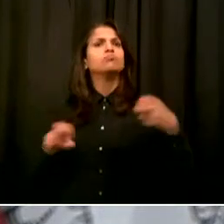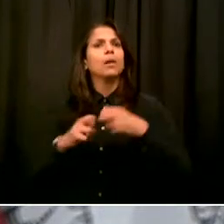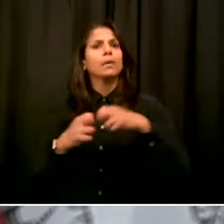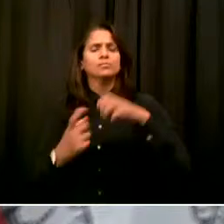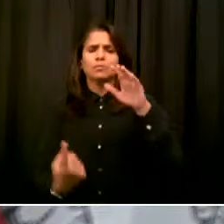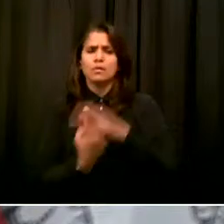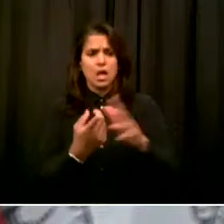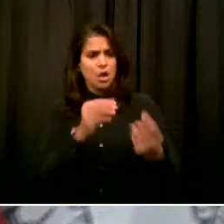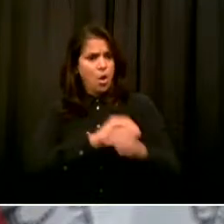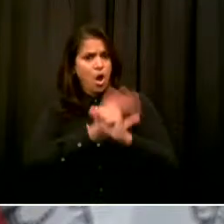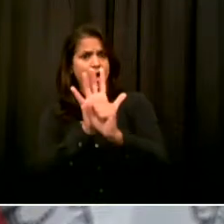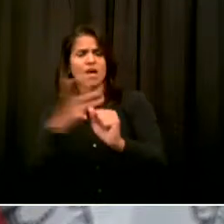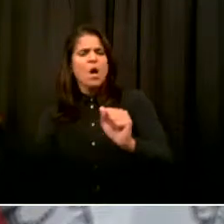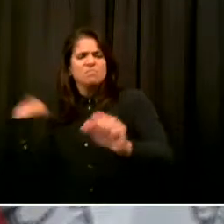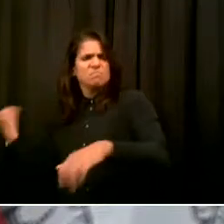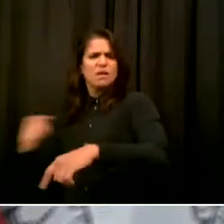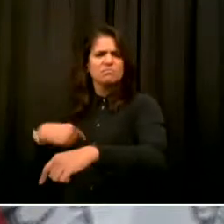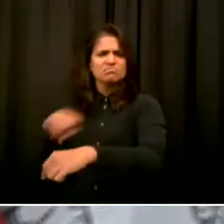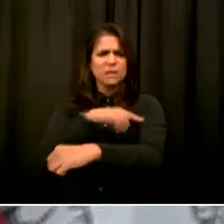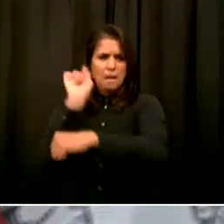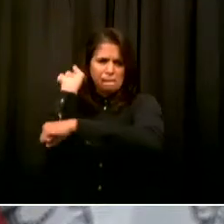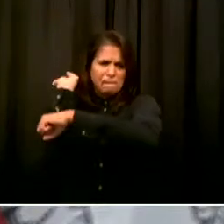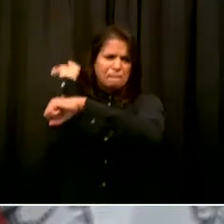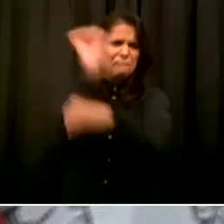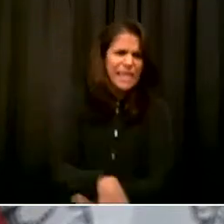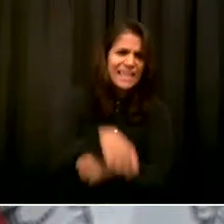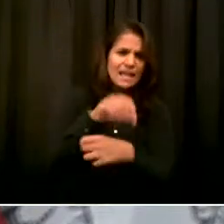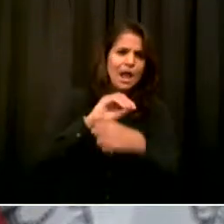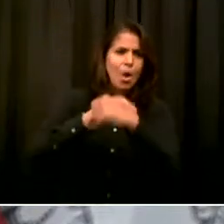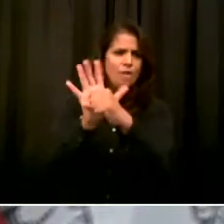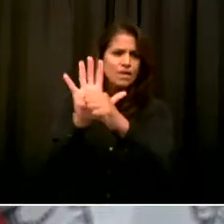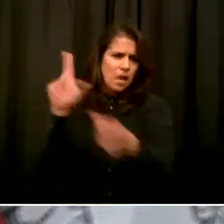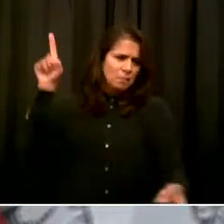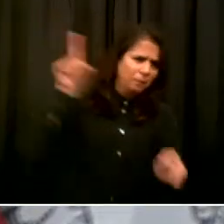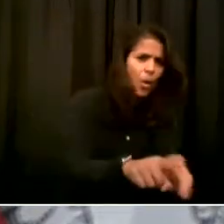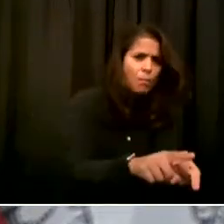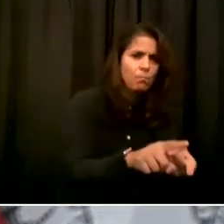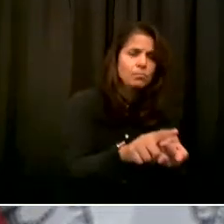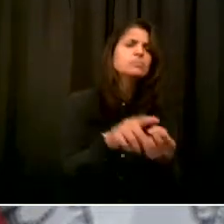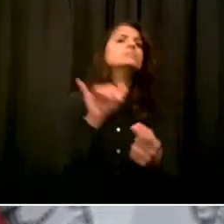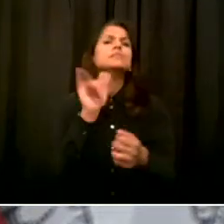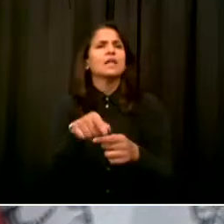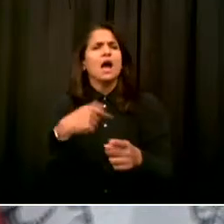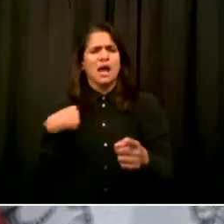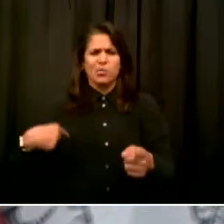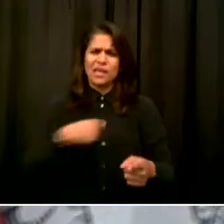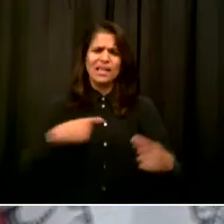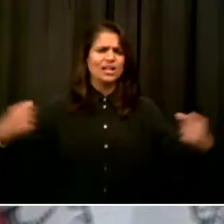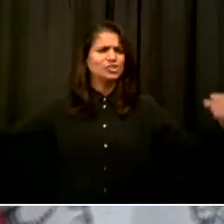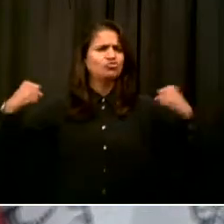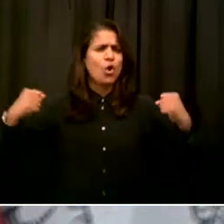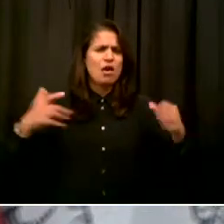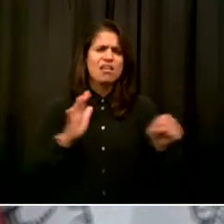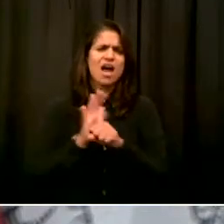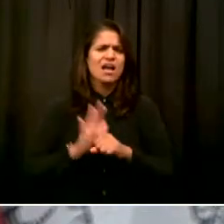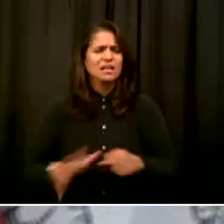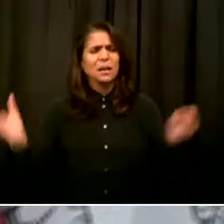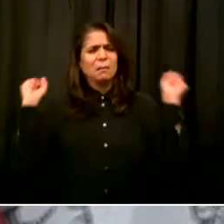WE LWIL TALK IN A FEW MINUTES ABOUT THE OVERALL ININDICADICAR